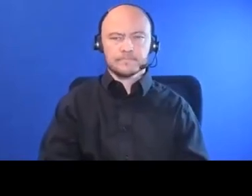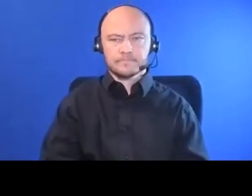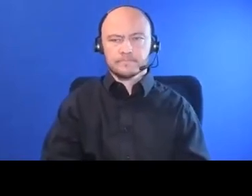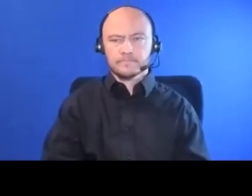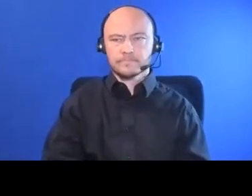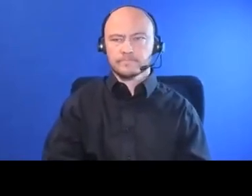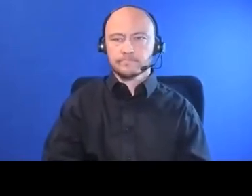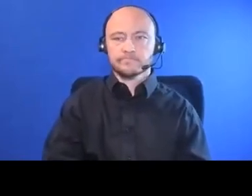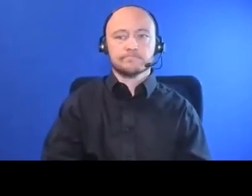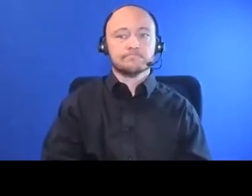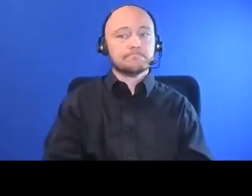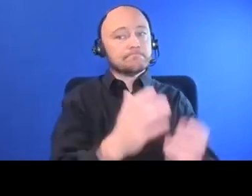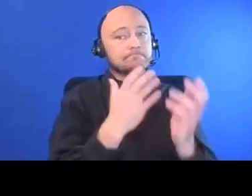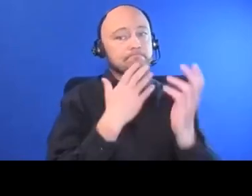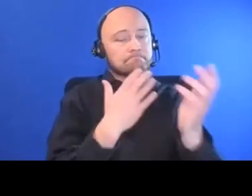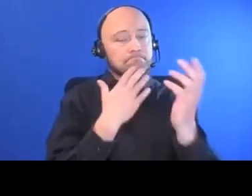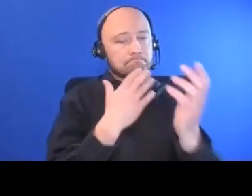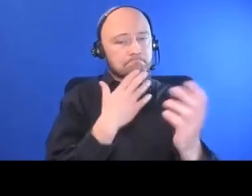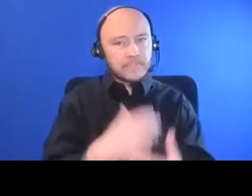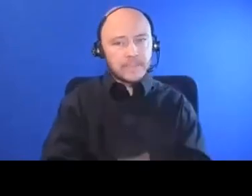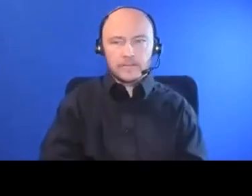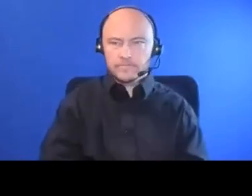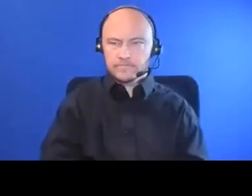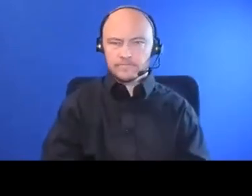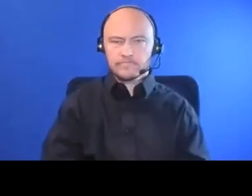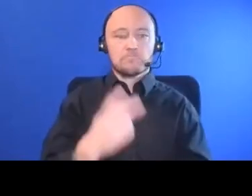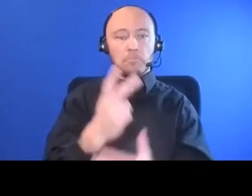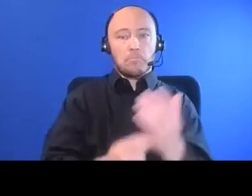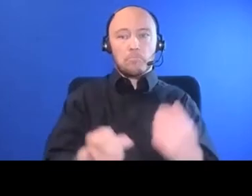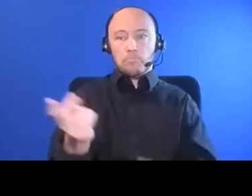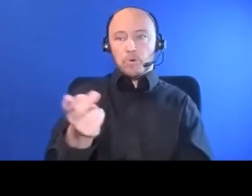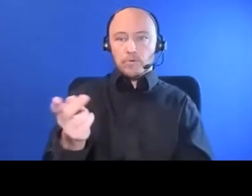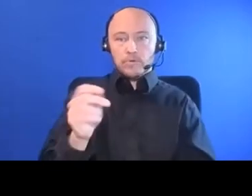Thanks, thanks a lot, guys, both of you, those are great answers.